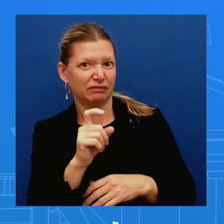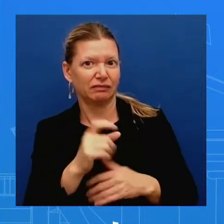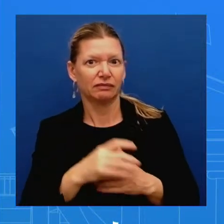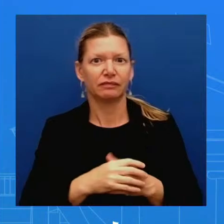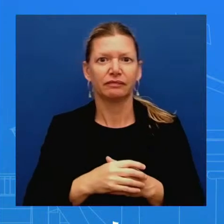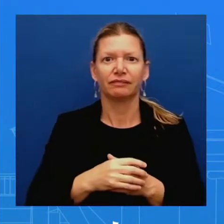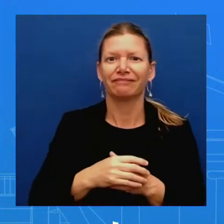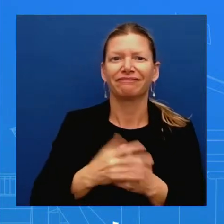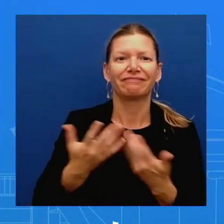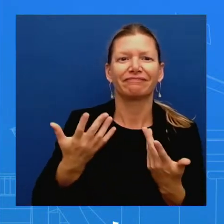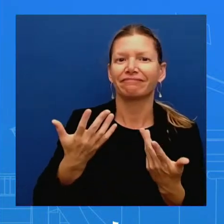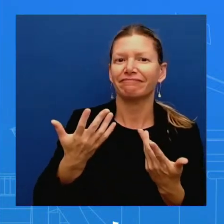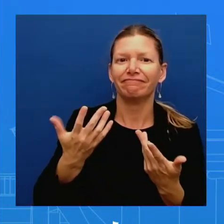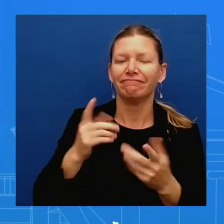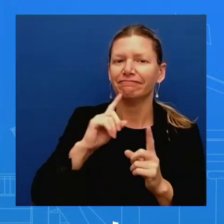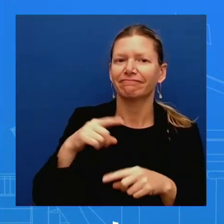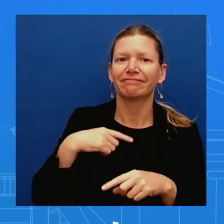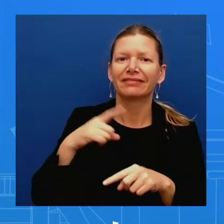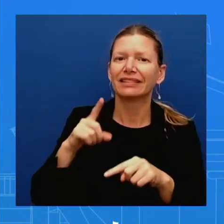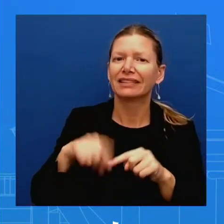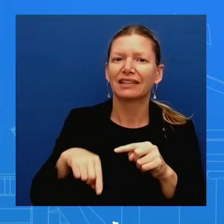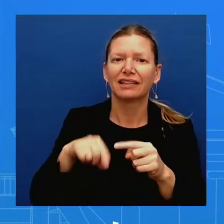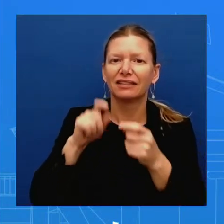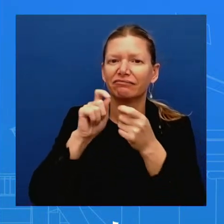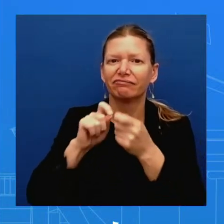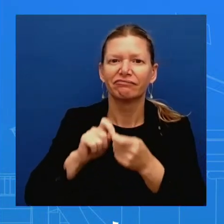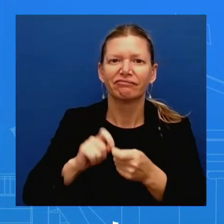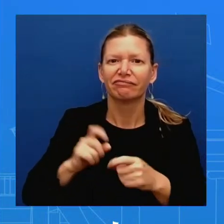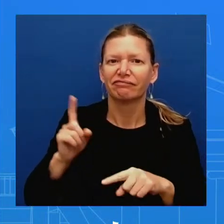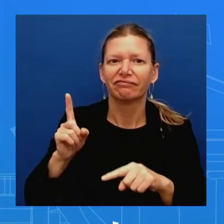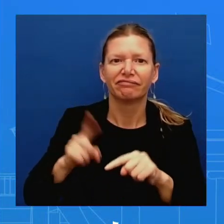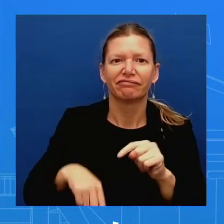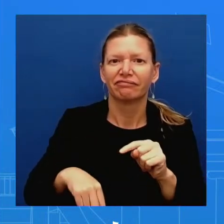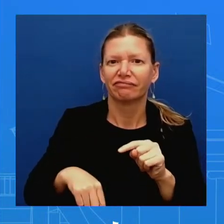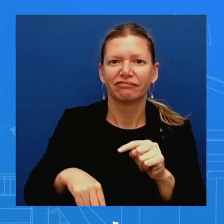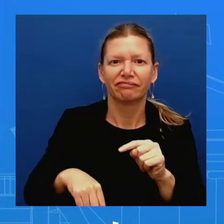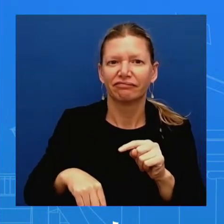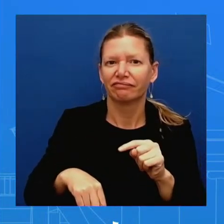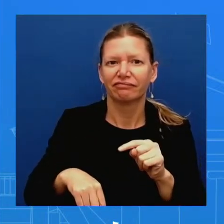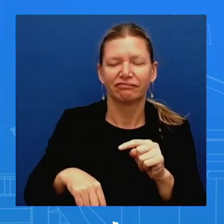refer you to our Counsel's Office on that. But there were determination that the President